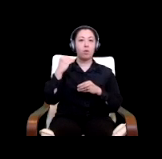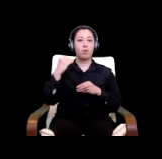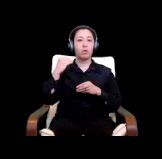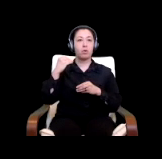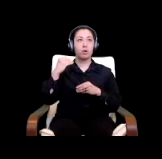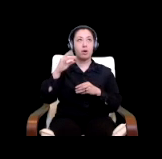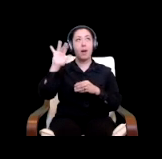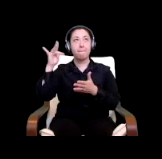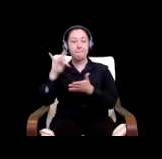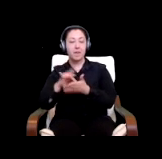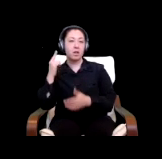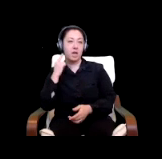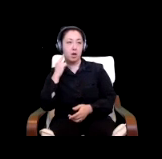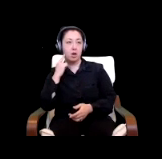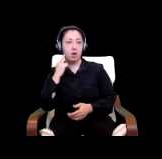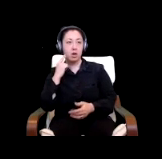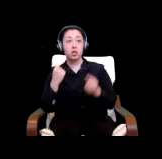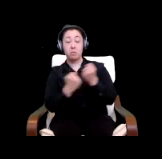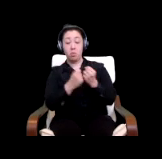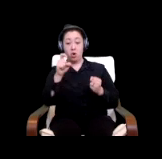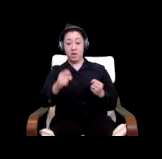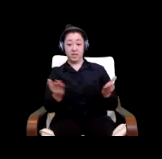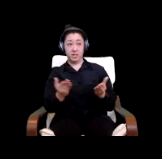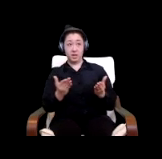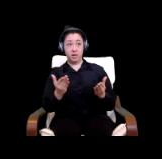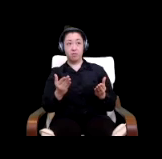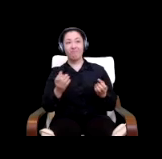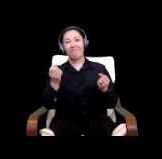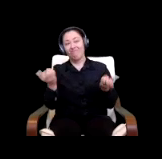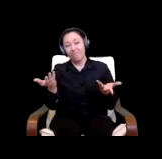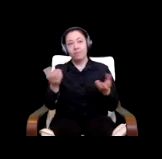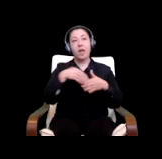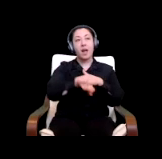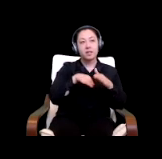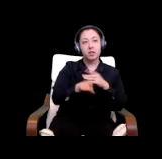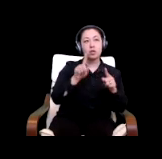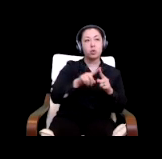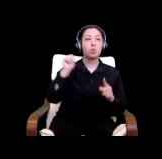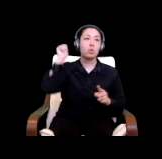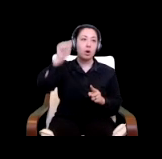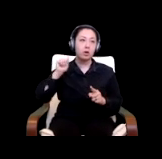support needs here include access to auditory environment. Understanding the degree and